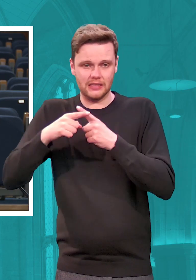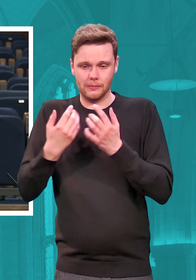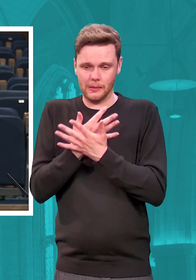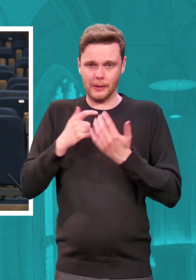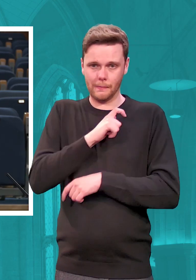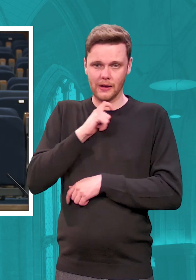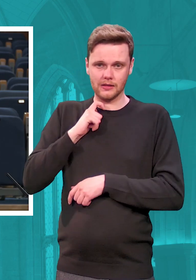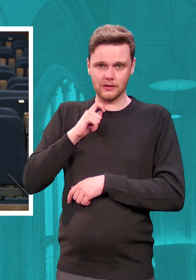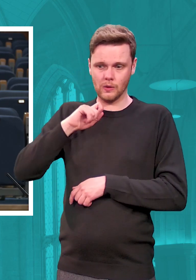as are being recruited.